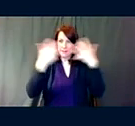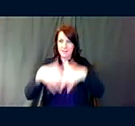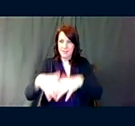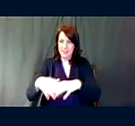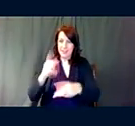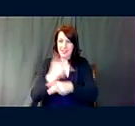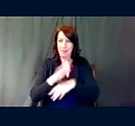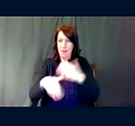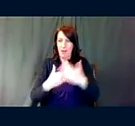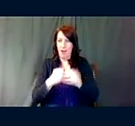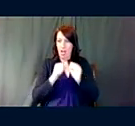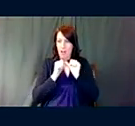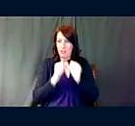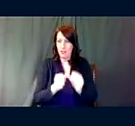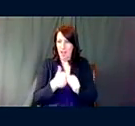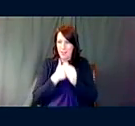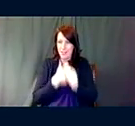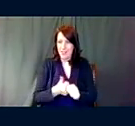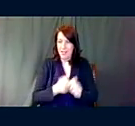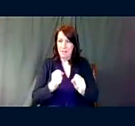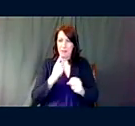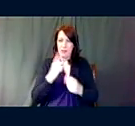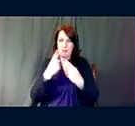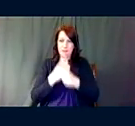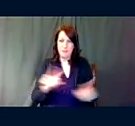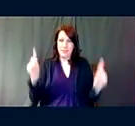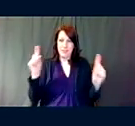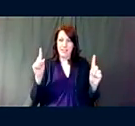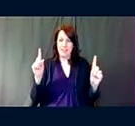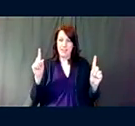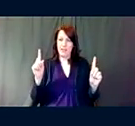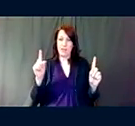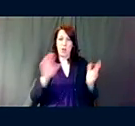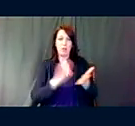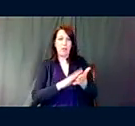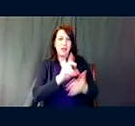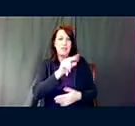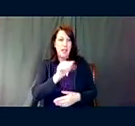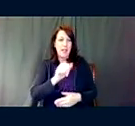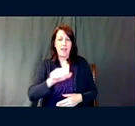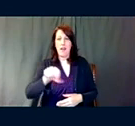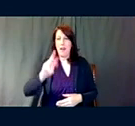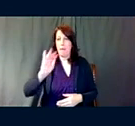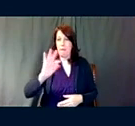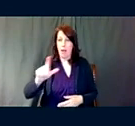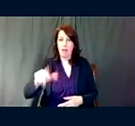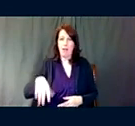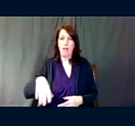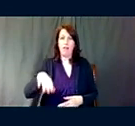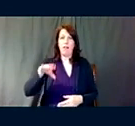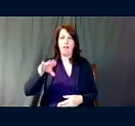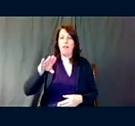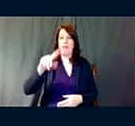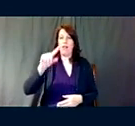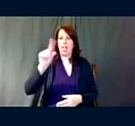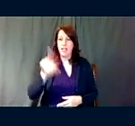GREENE-SHRLOESSER WHO KEPT US ON TRACK AND MADE SURE IT CAME OFF WONDERFULLY.